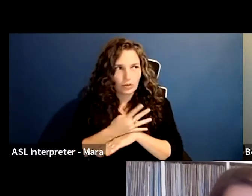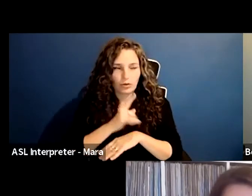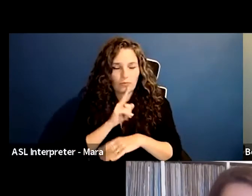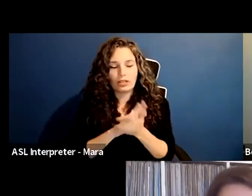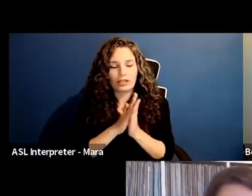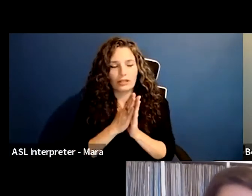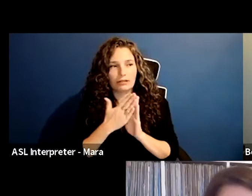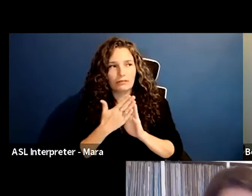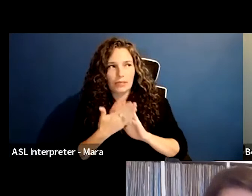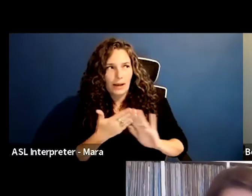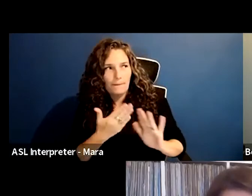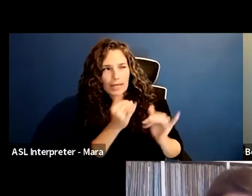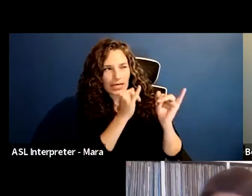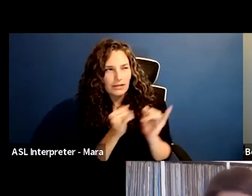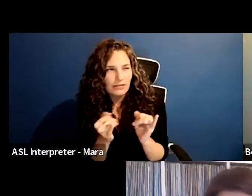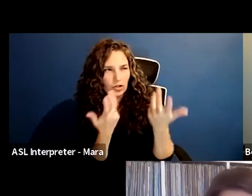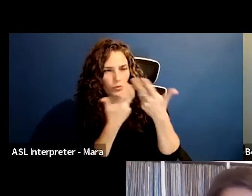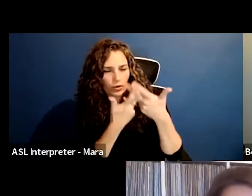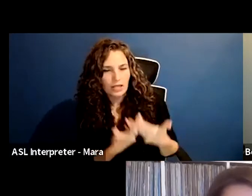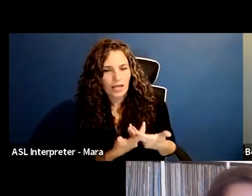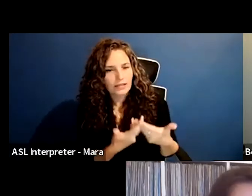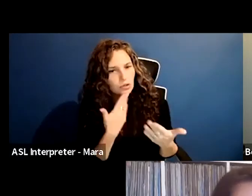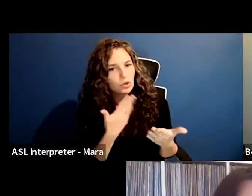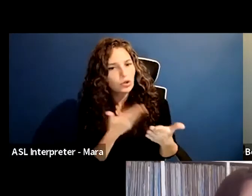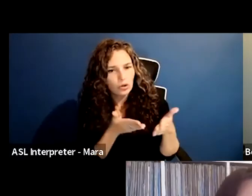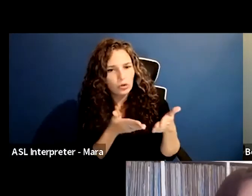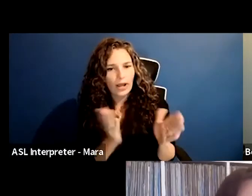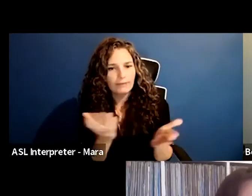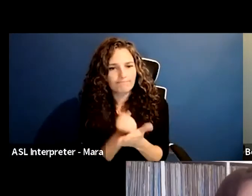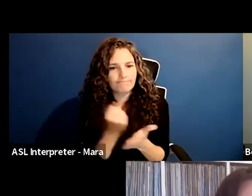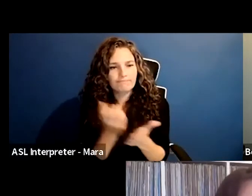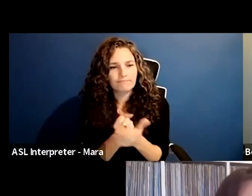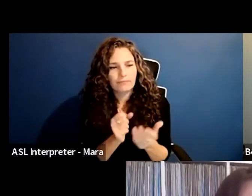to your individual problems. And I think there are also,